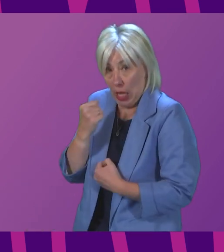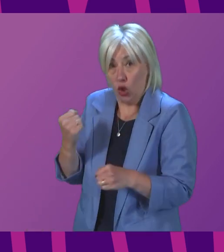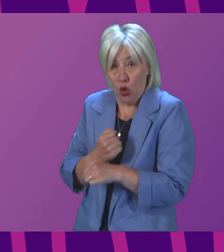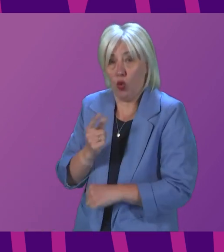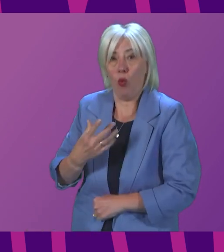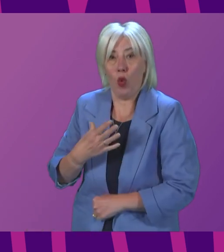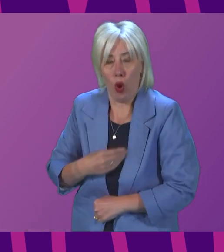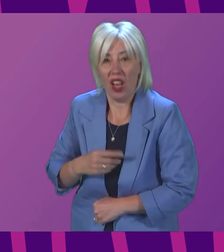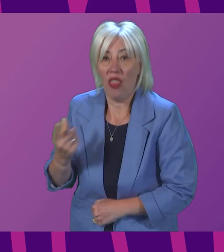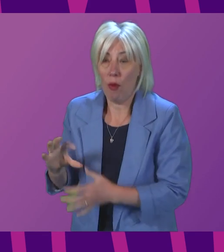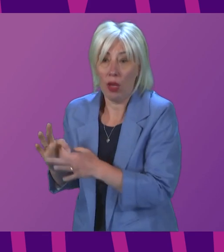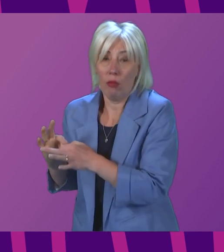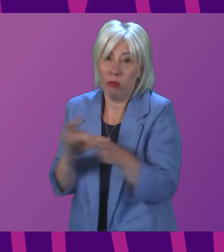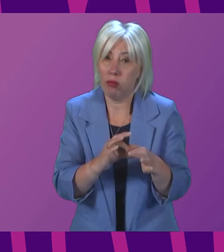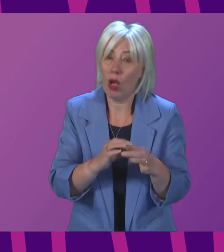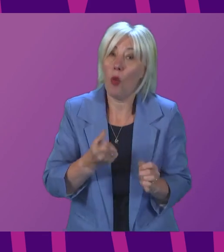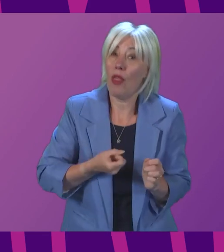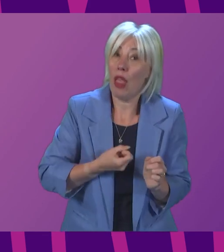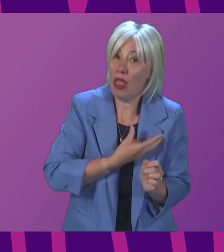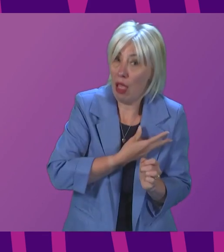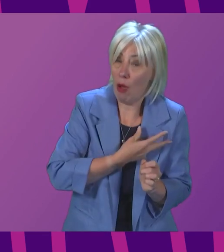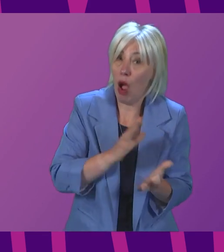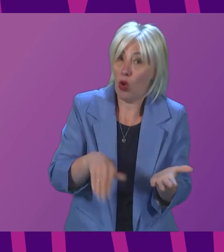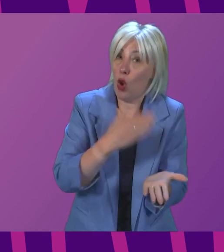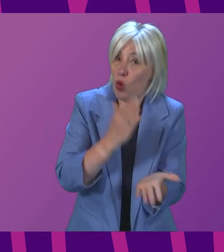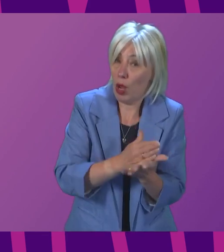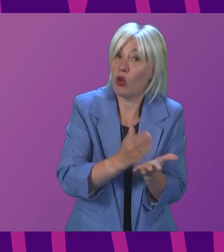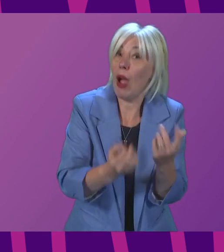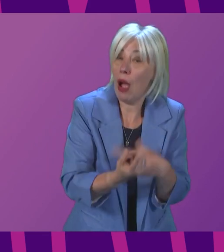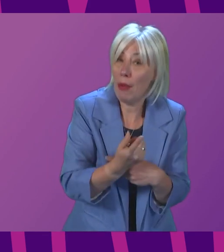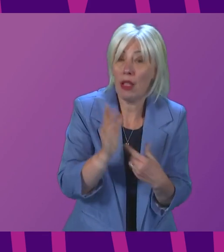Then we can join forces and ensure that it is done and that it includes oil and gas companies,